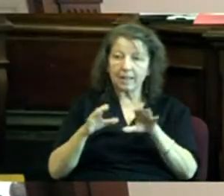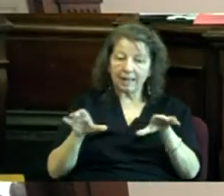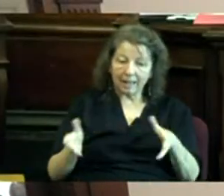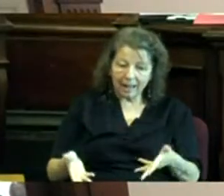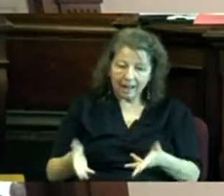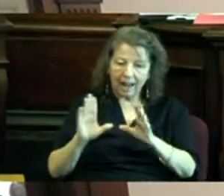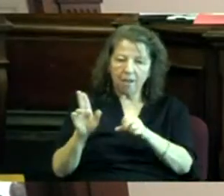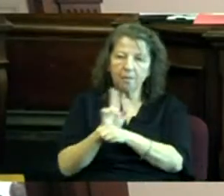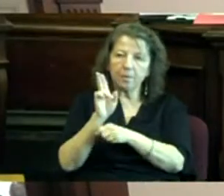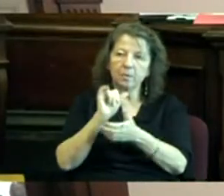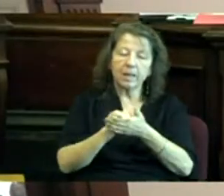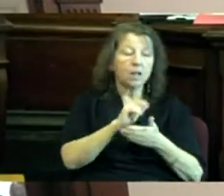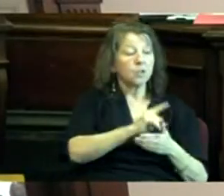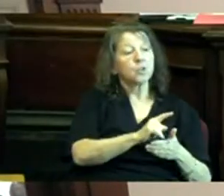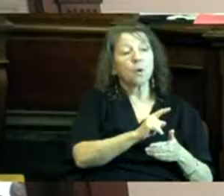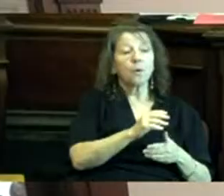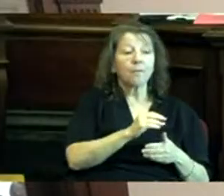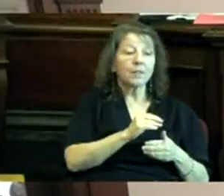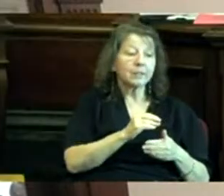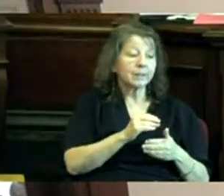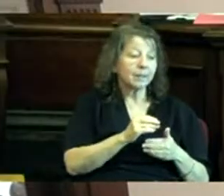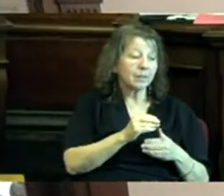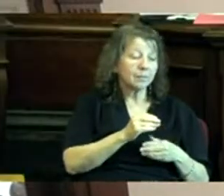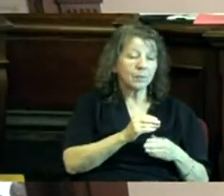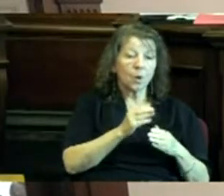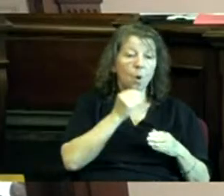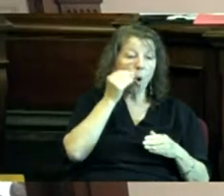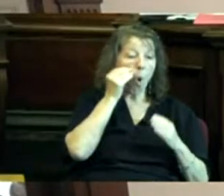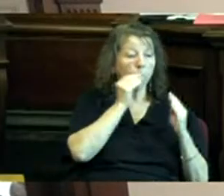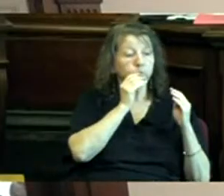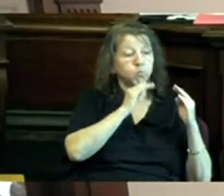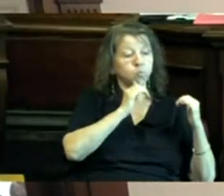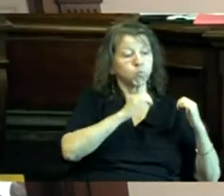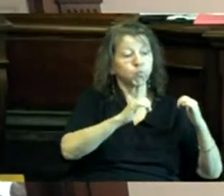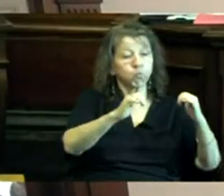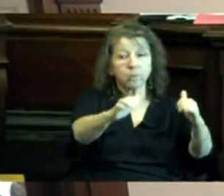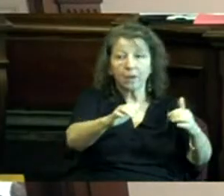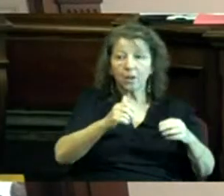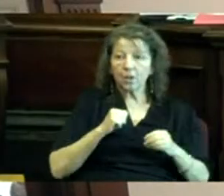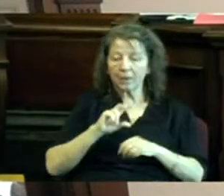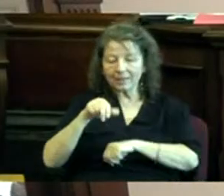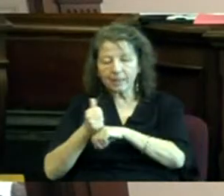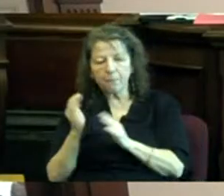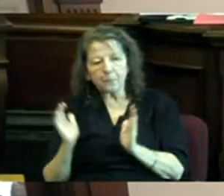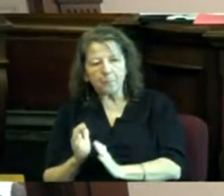people, that we activate them so that you could have in a very